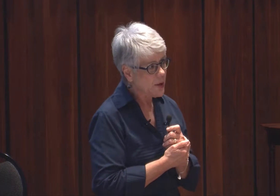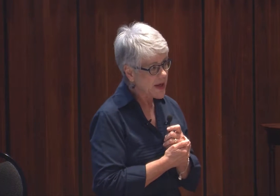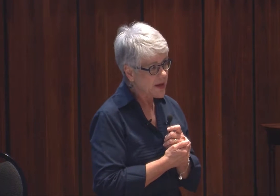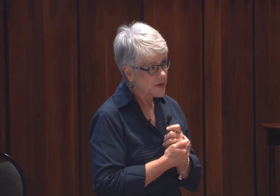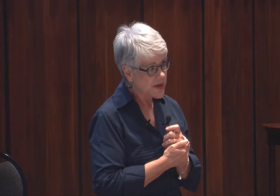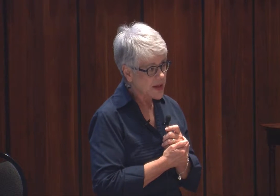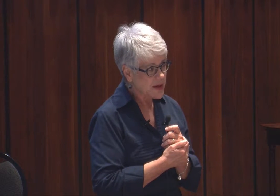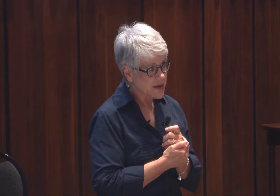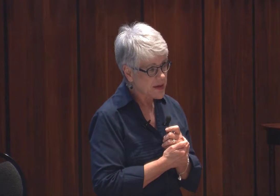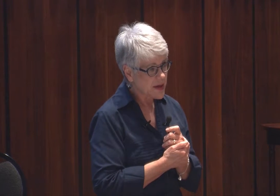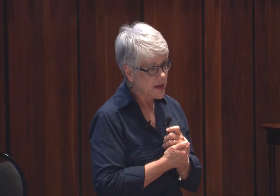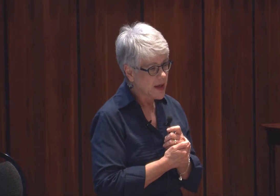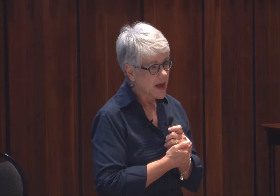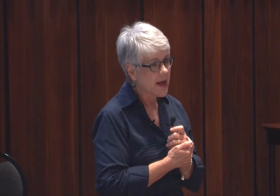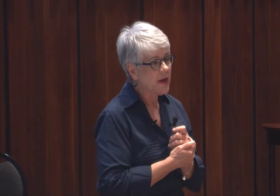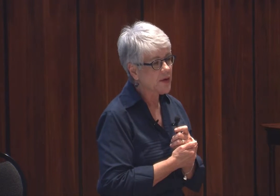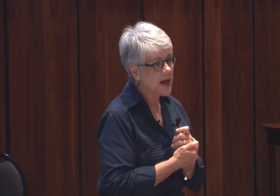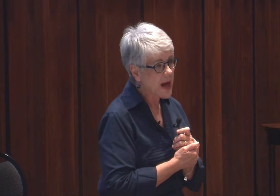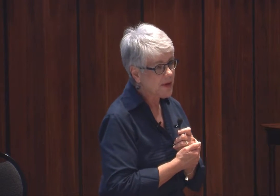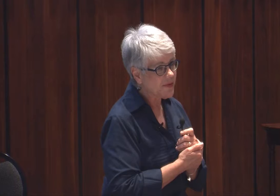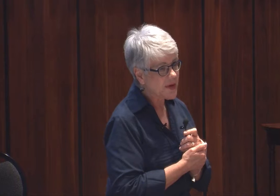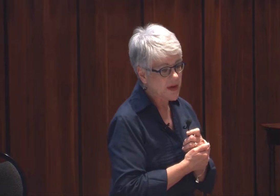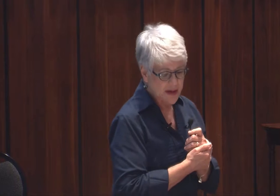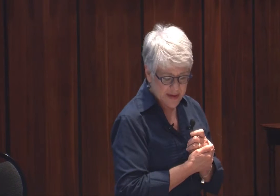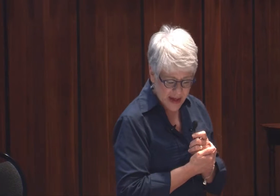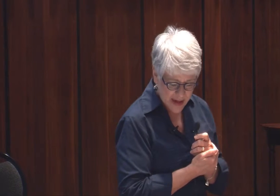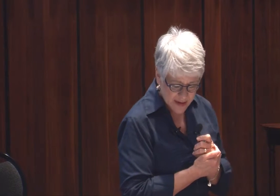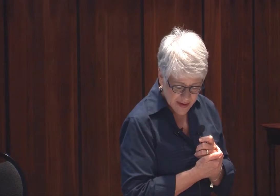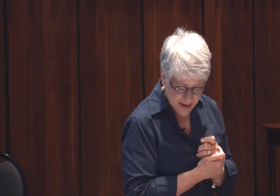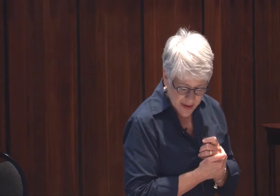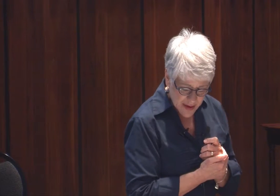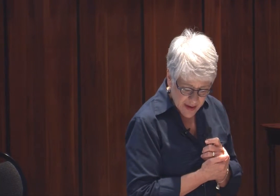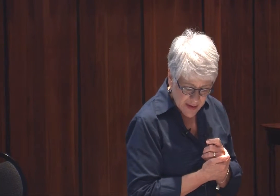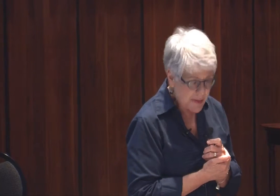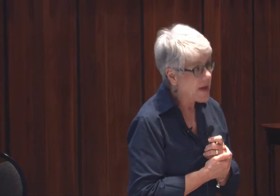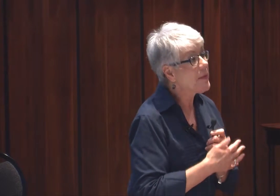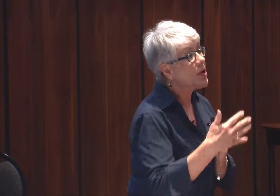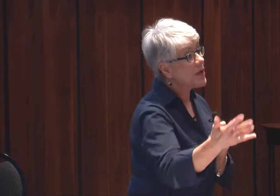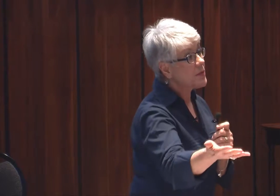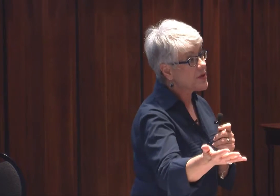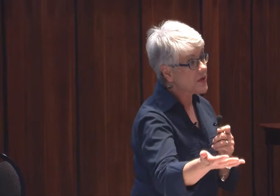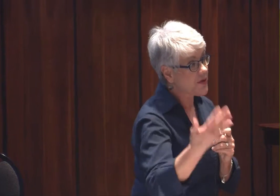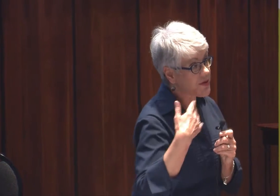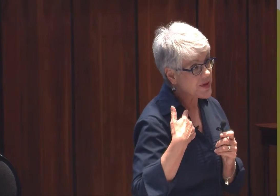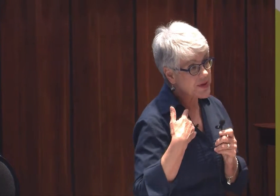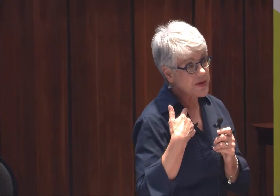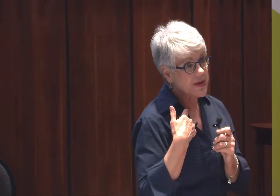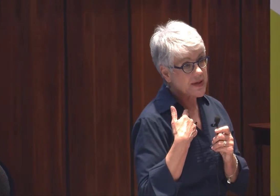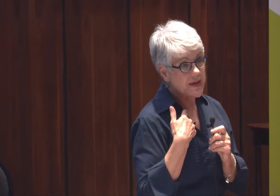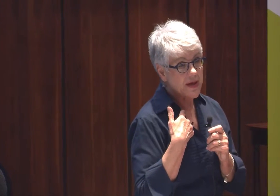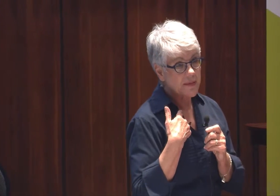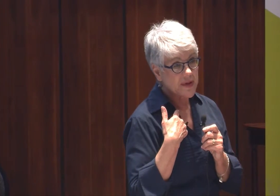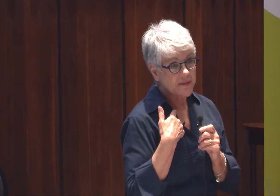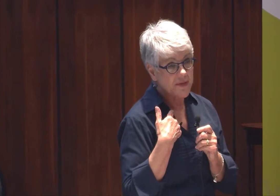nobody understands. Another common feeling is that the baby belongs more to the nurses than to them.